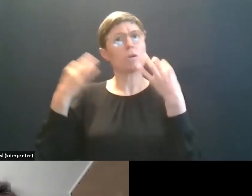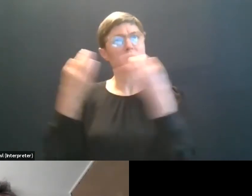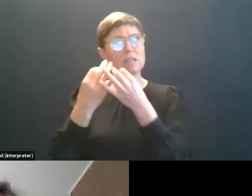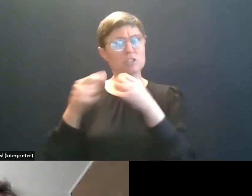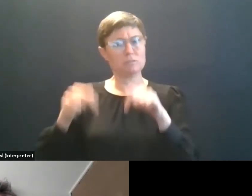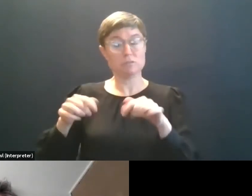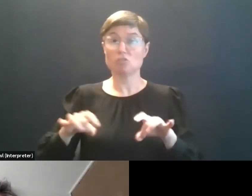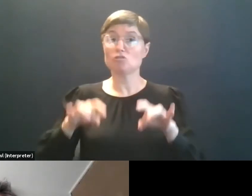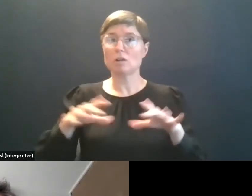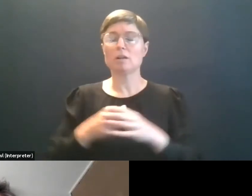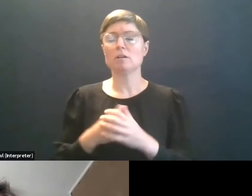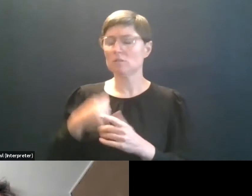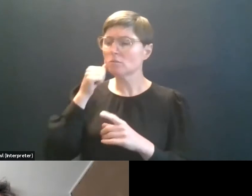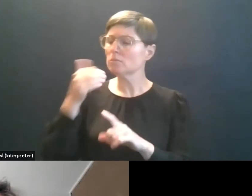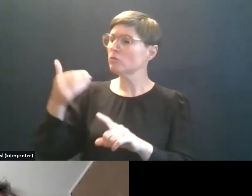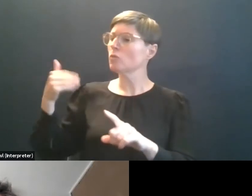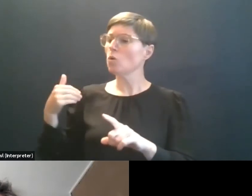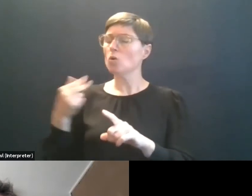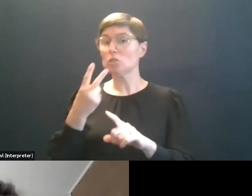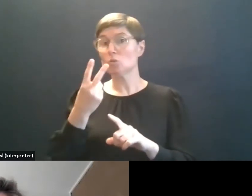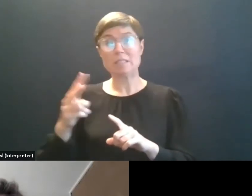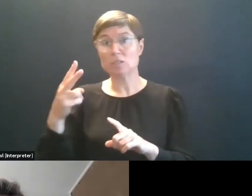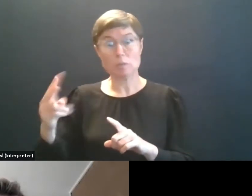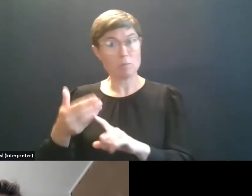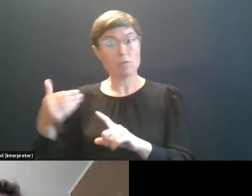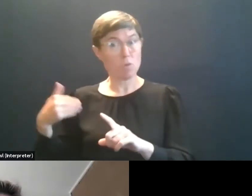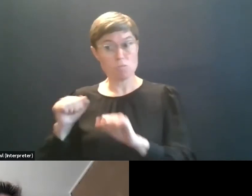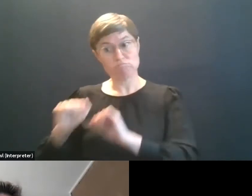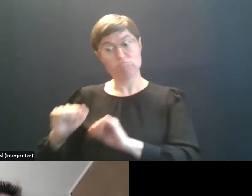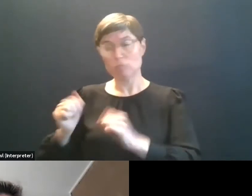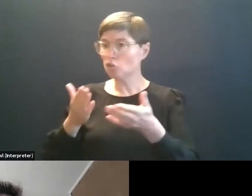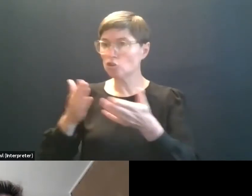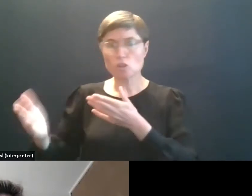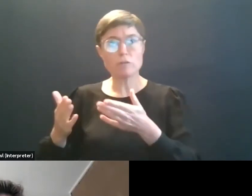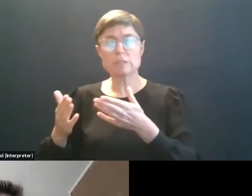even before 2020, the services that Beyond Blue offers were extremely stretched and I